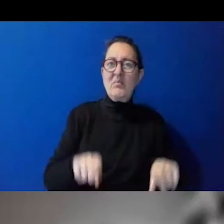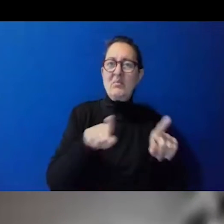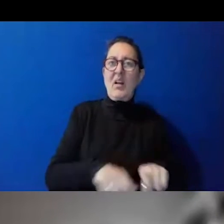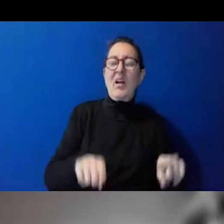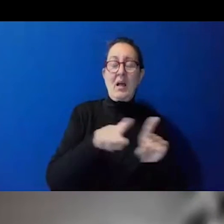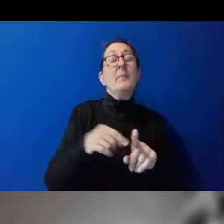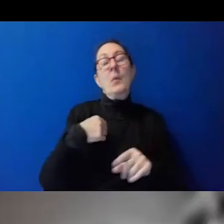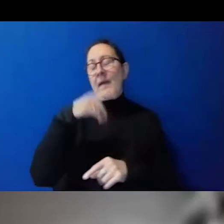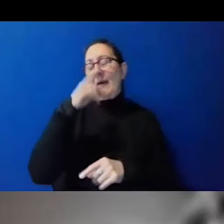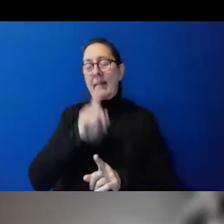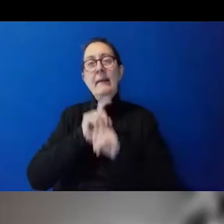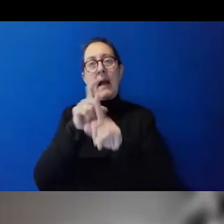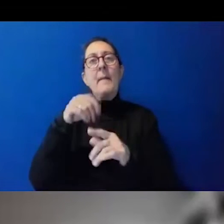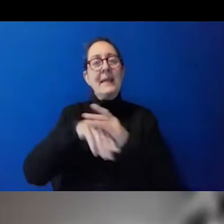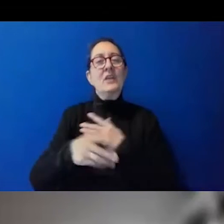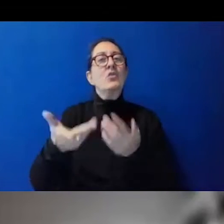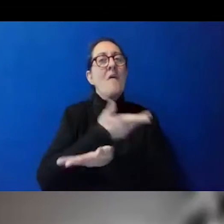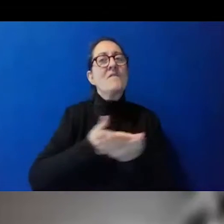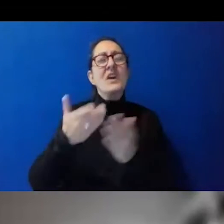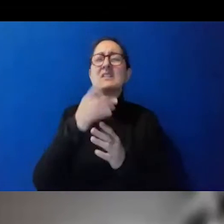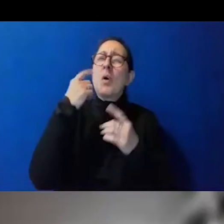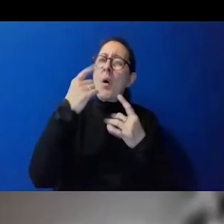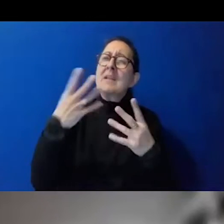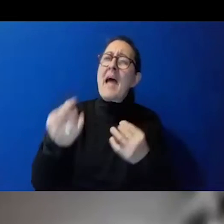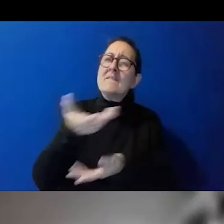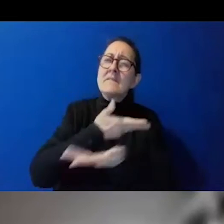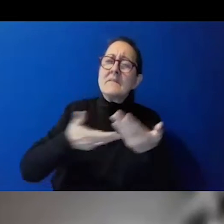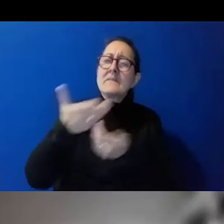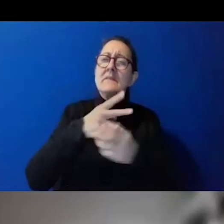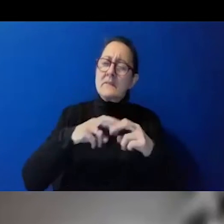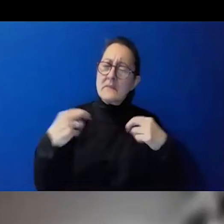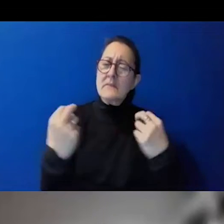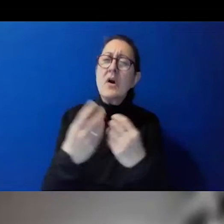our employment work is based at the fair Work Commission but we do often see the industrial